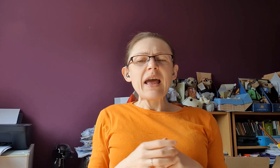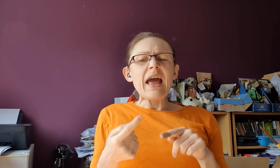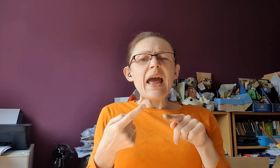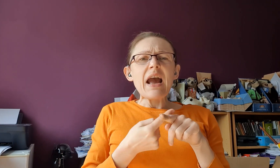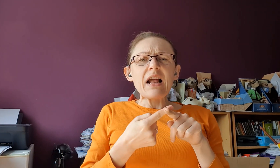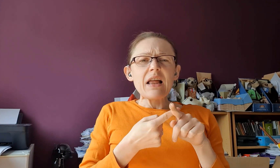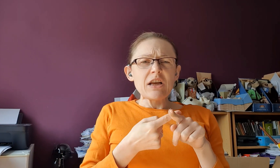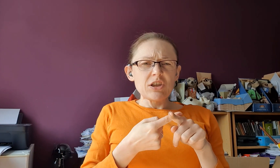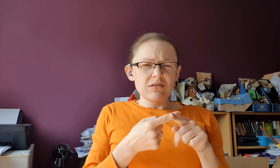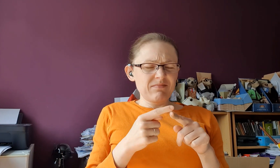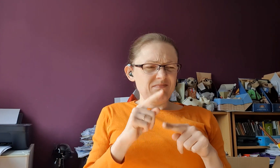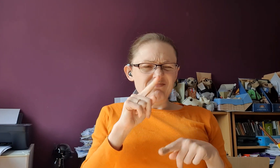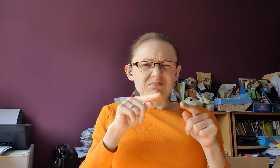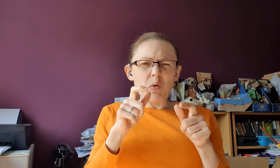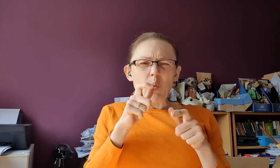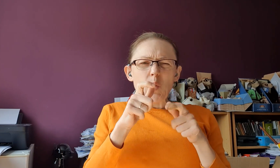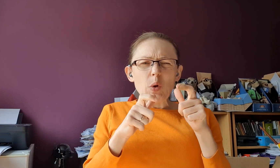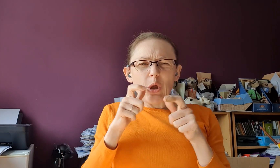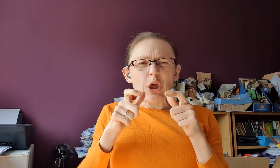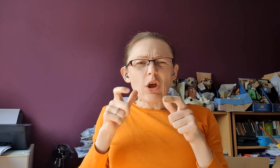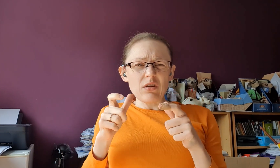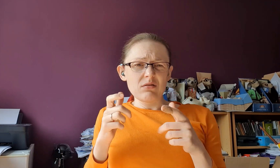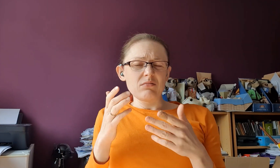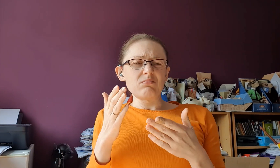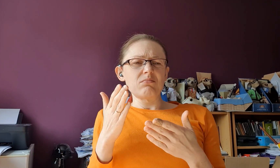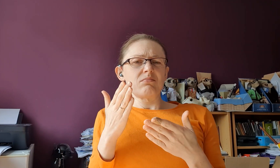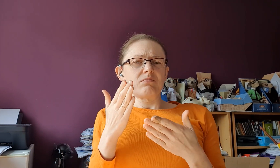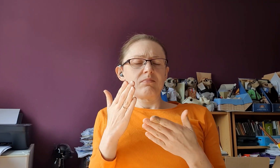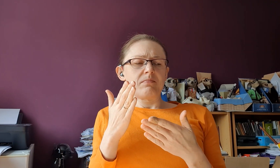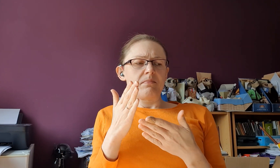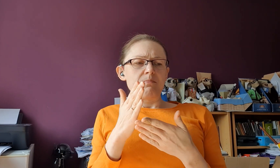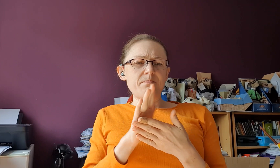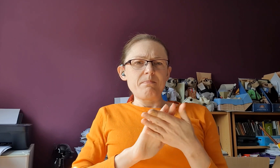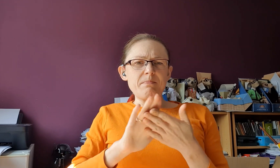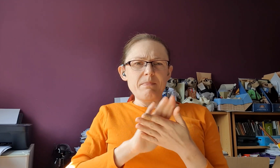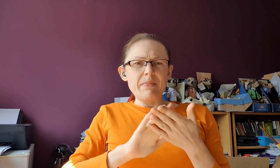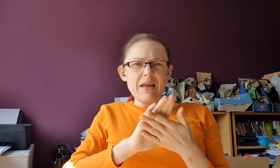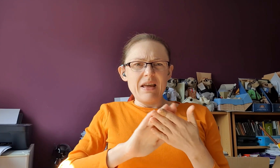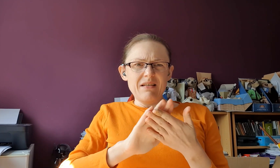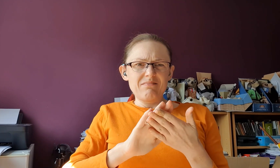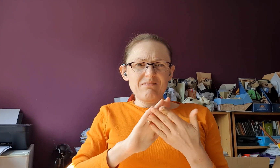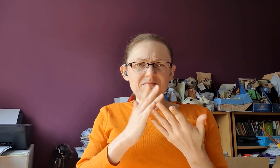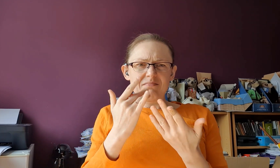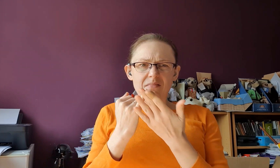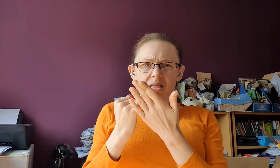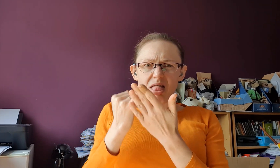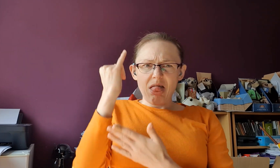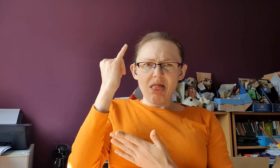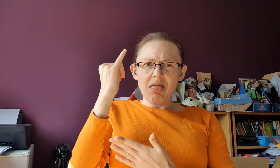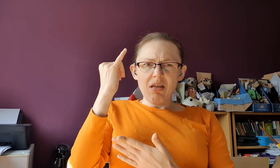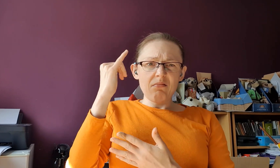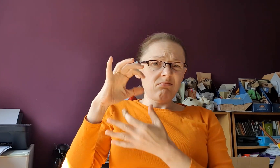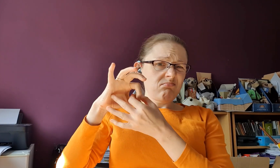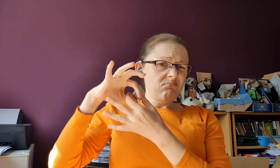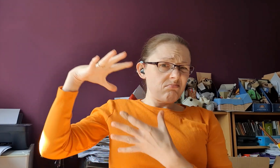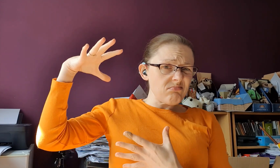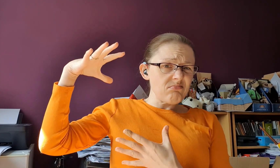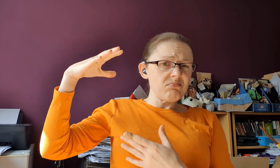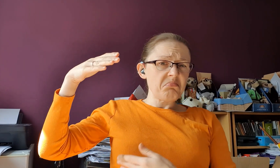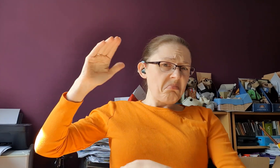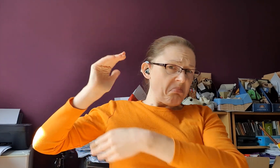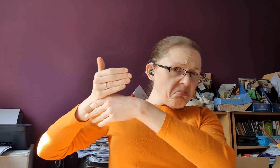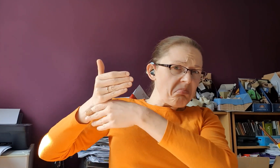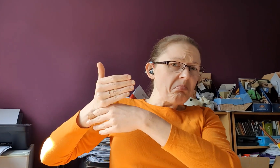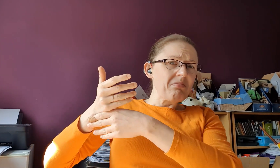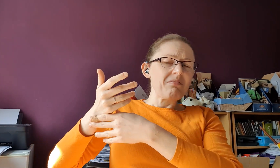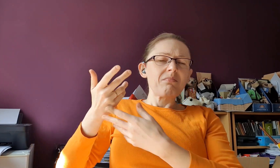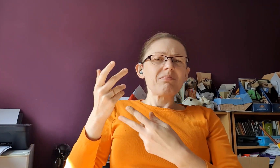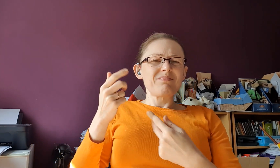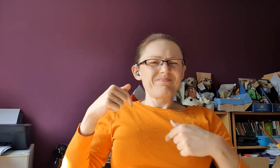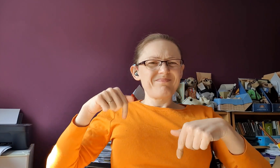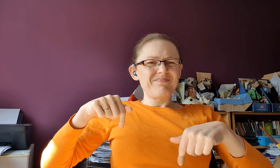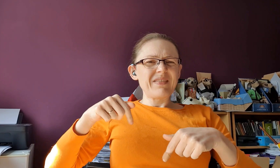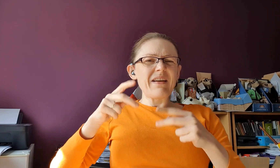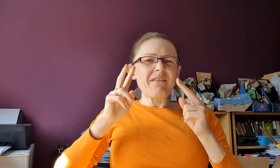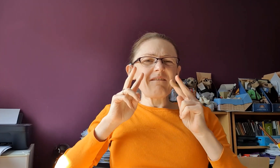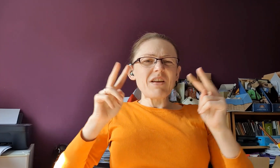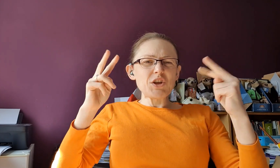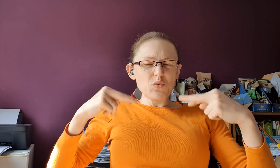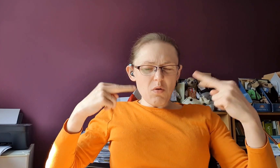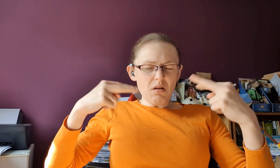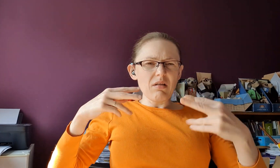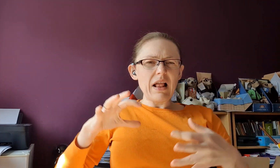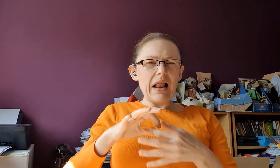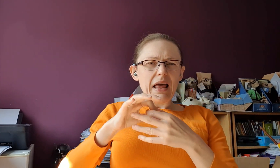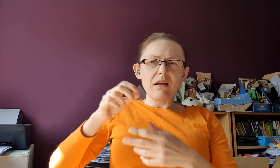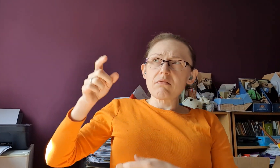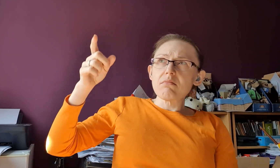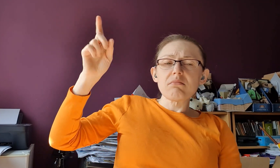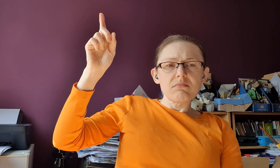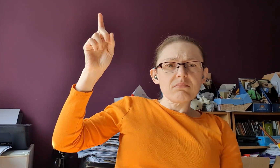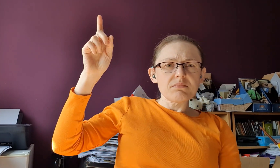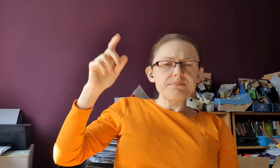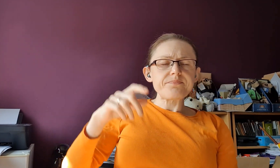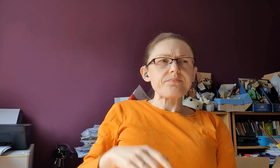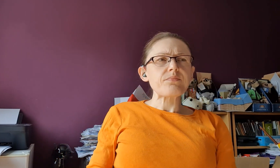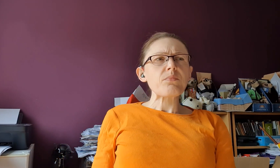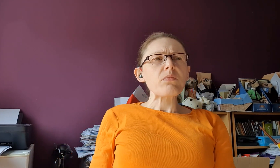English use words, but sign uses the visual vernacular to so the feeling/separateness from God.